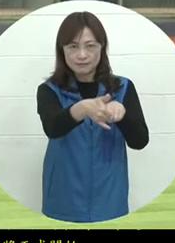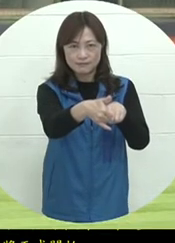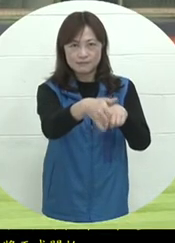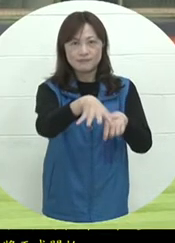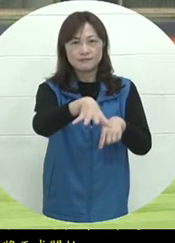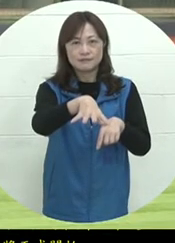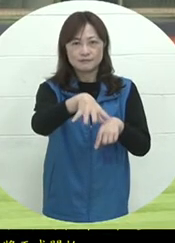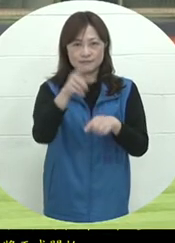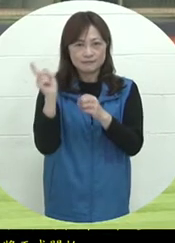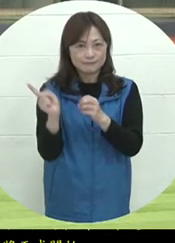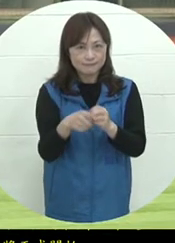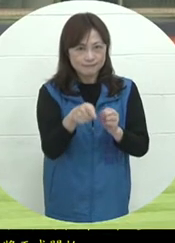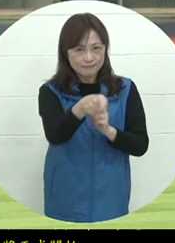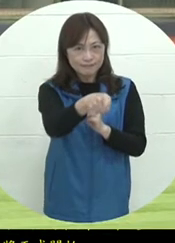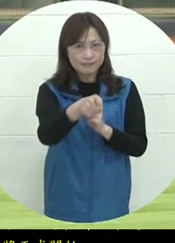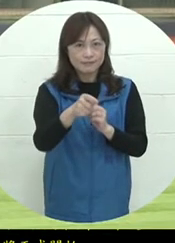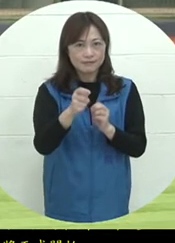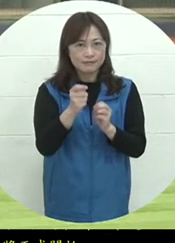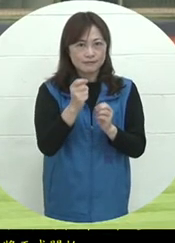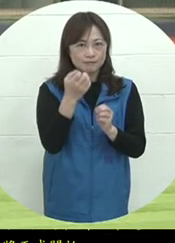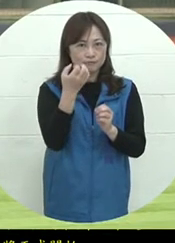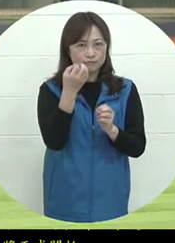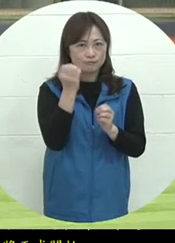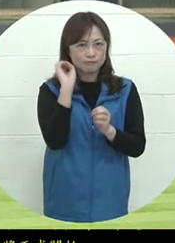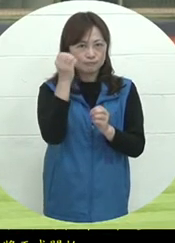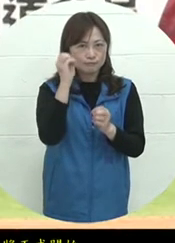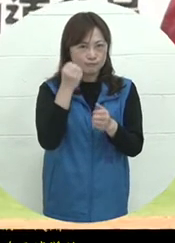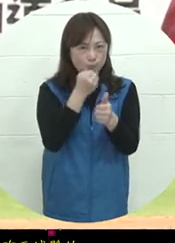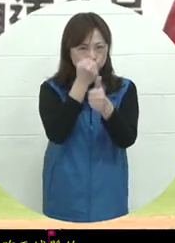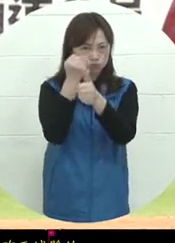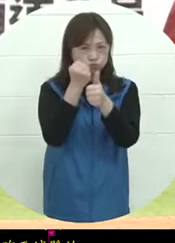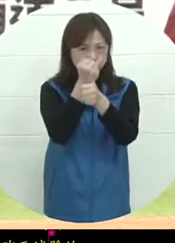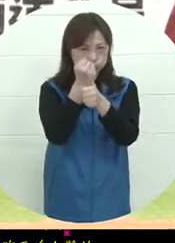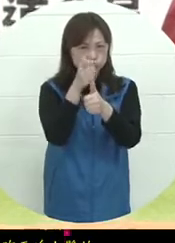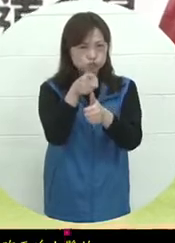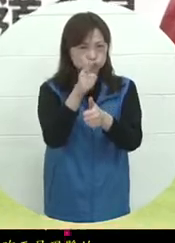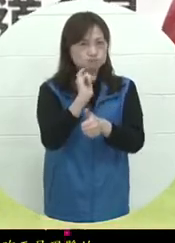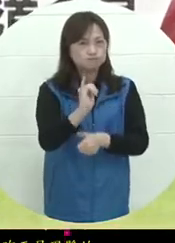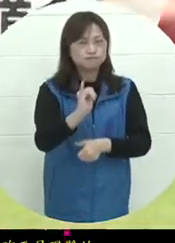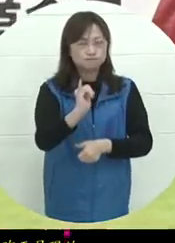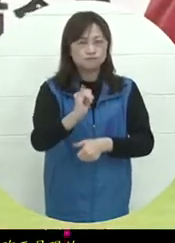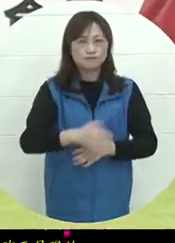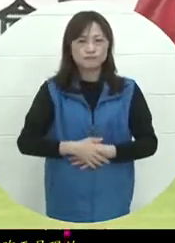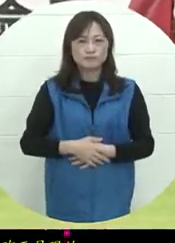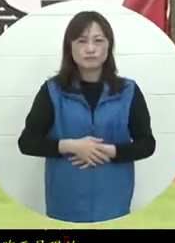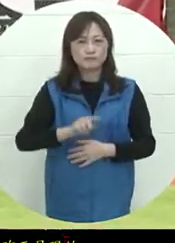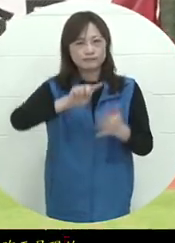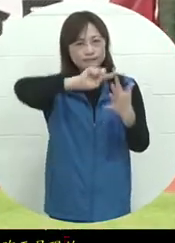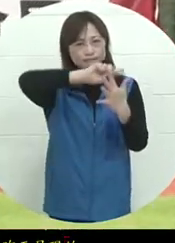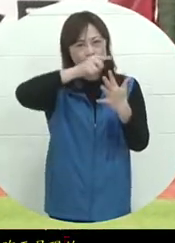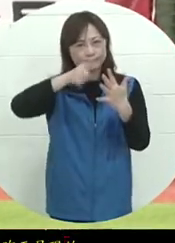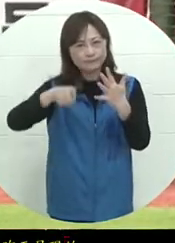showed pretty good ball control , and some of the pitchers who took over after a very good number of balls